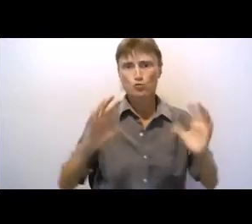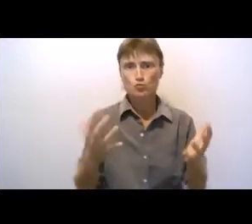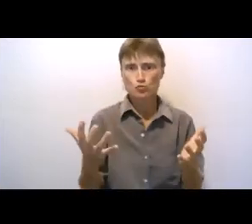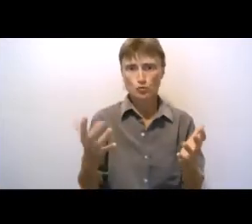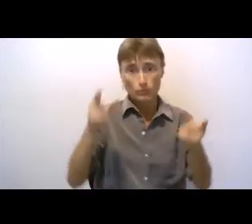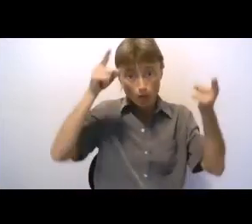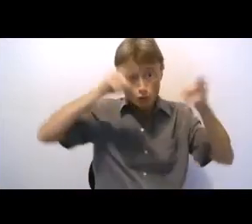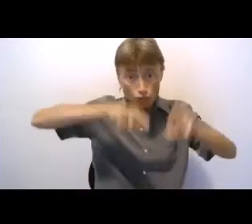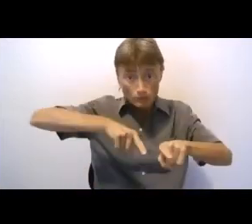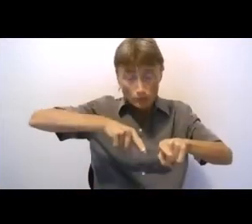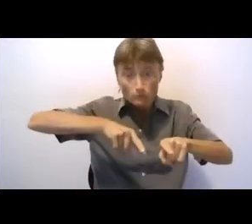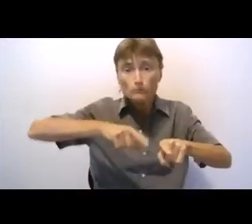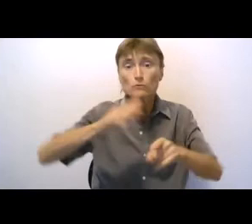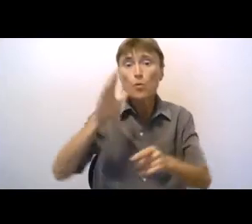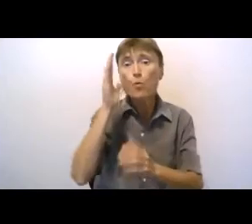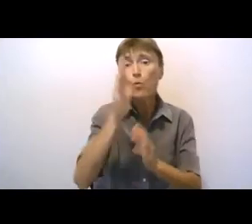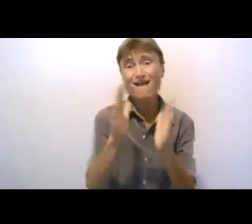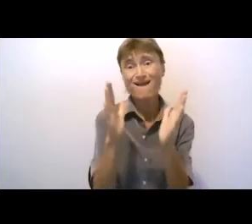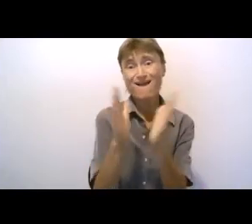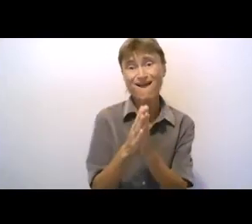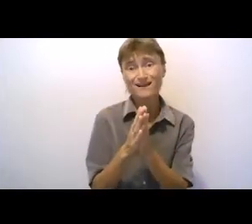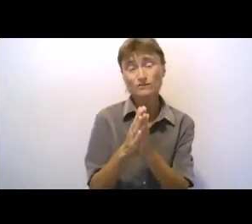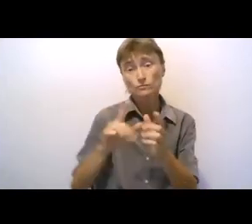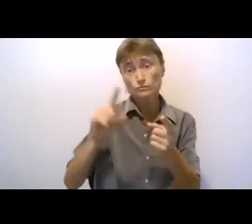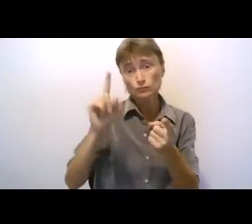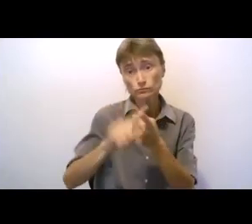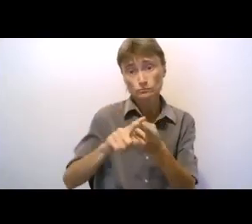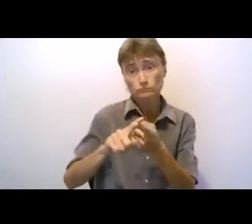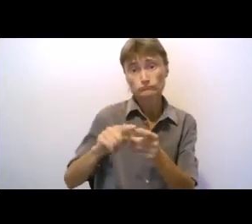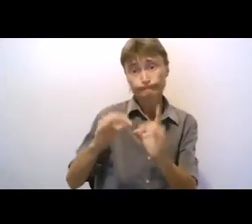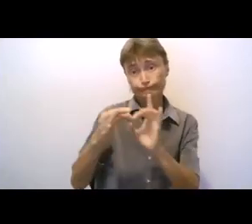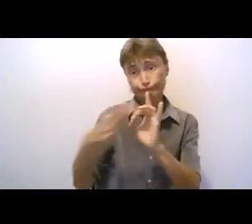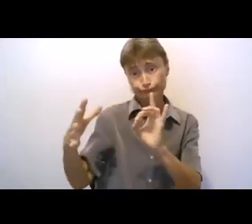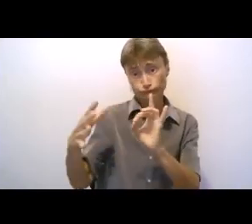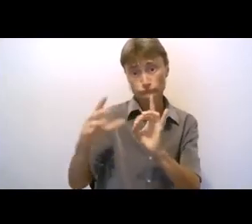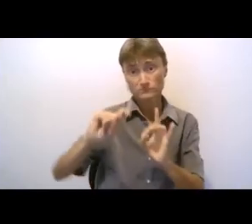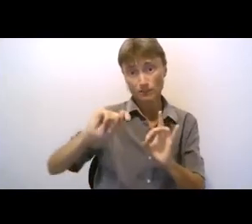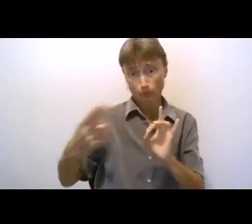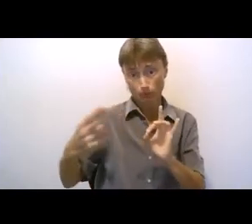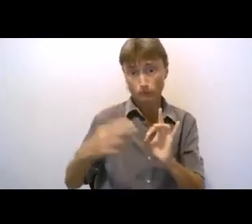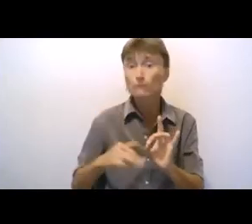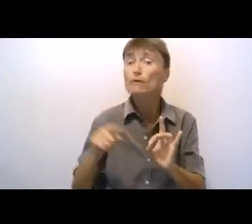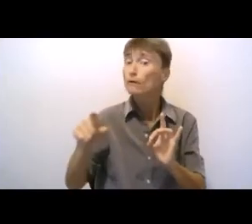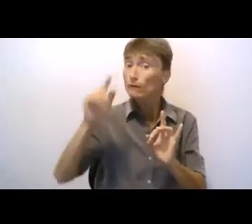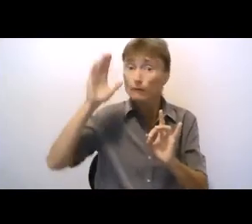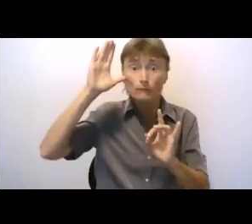they will be removed. Please privately chat with my colleague, Cherie,